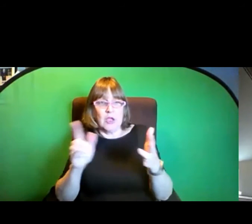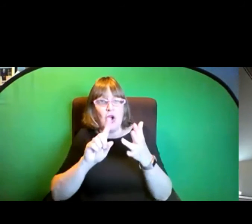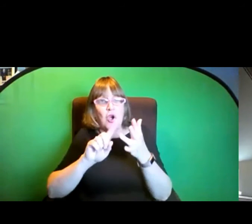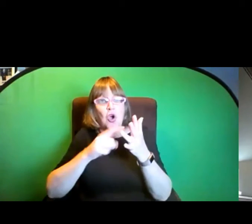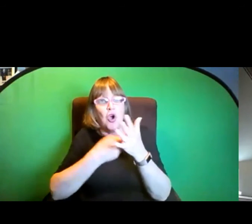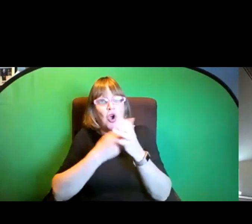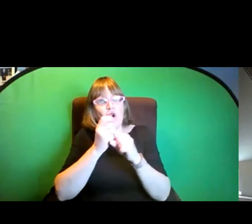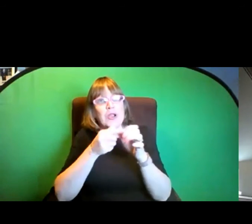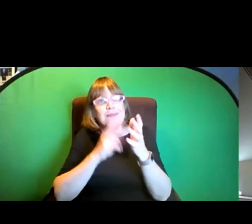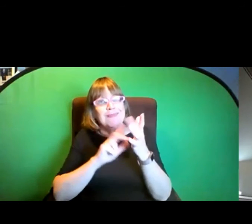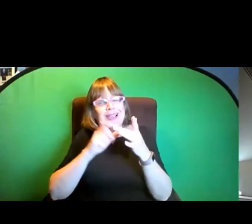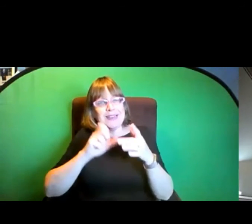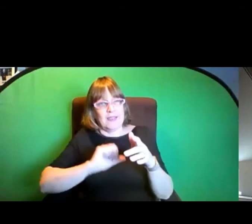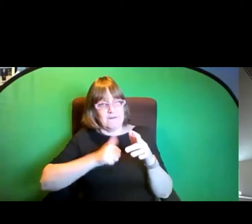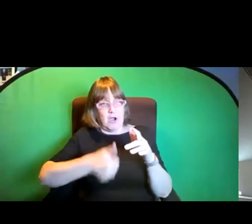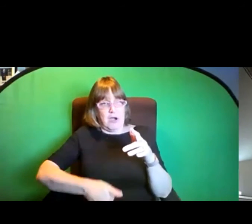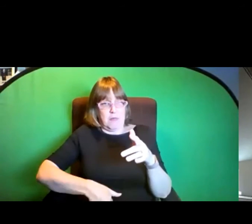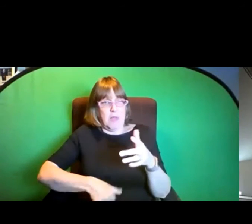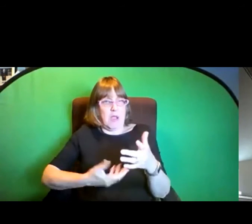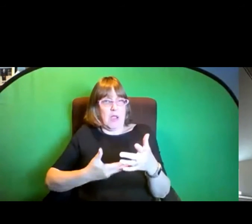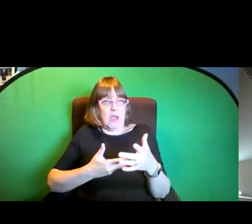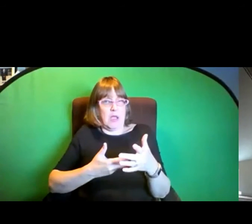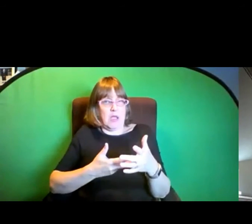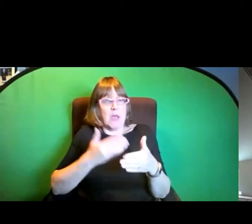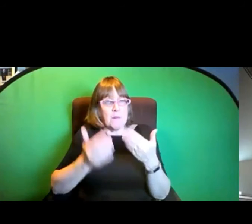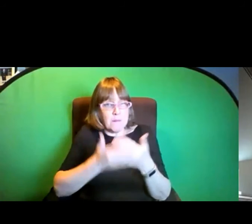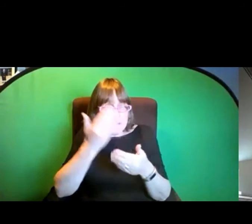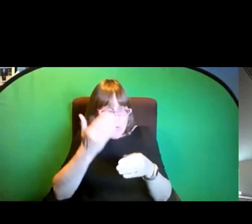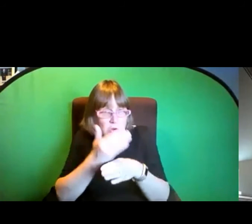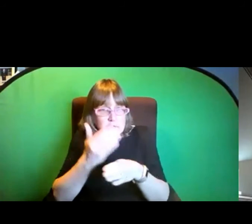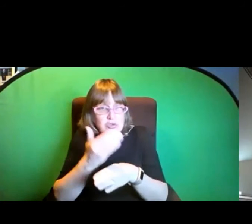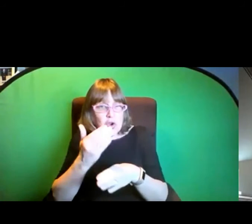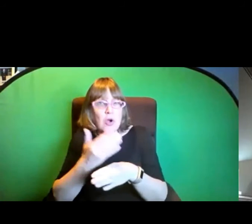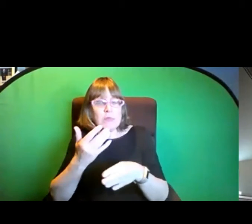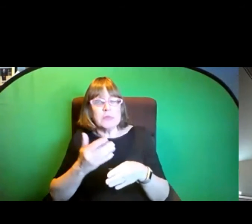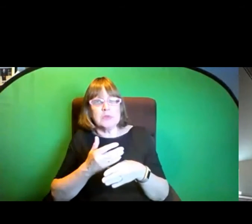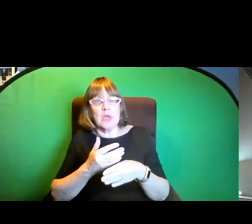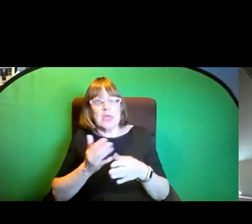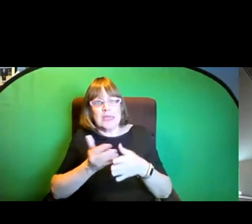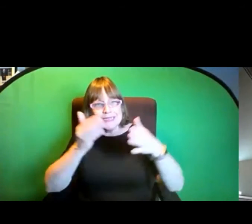towards organic farming, which involves more jobs in the world also expanding forests reducing